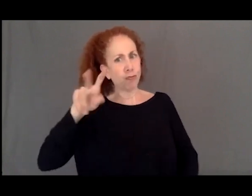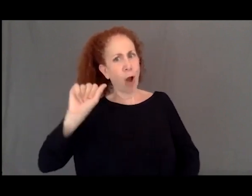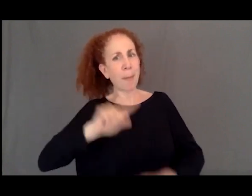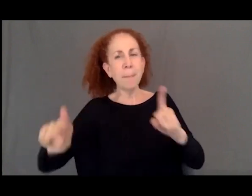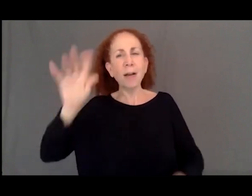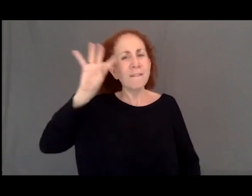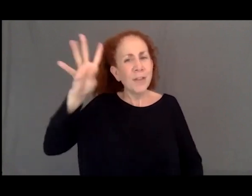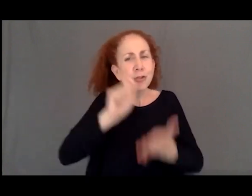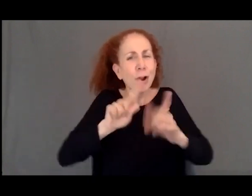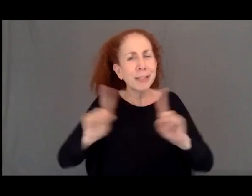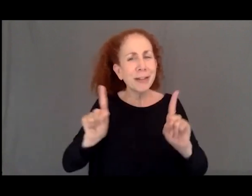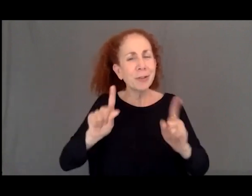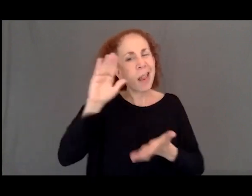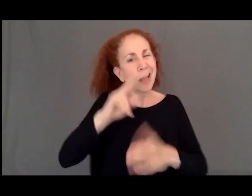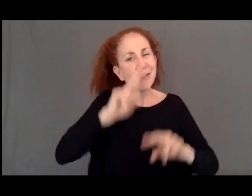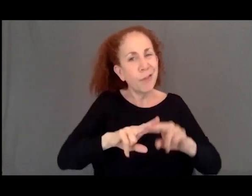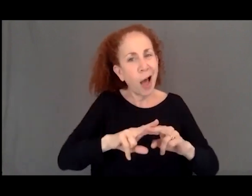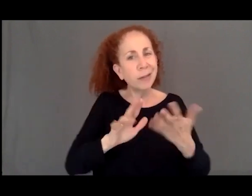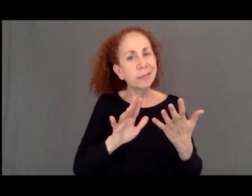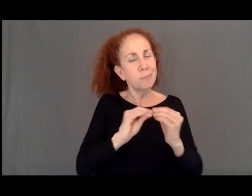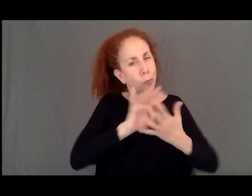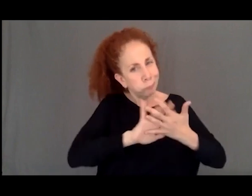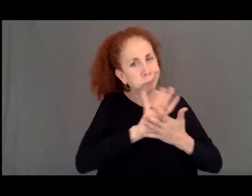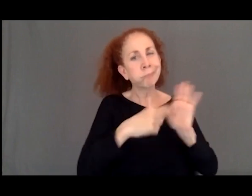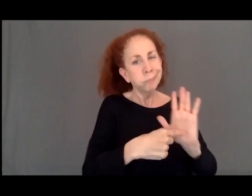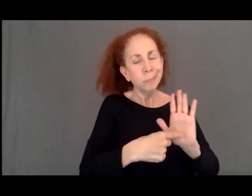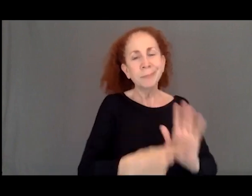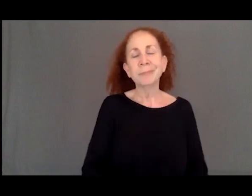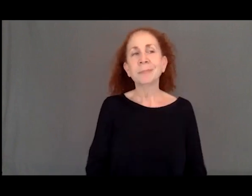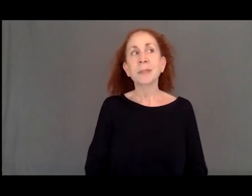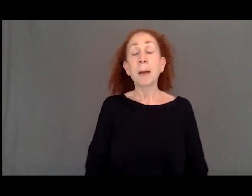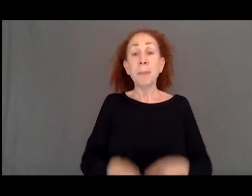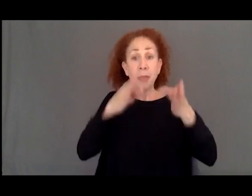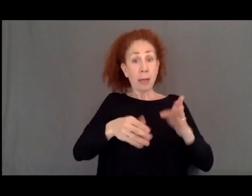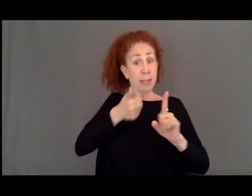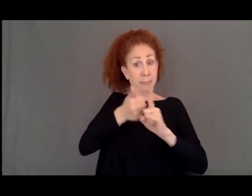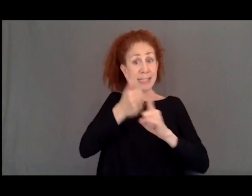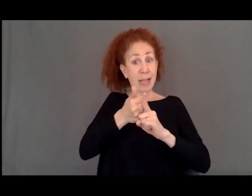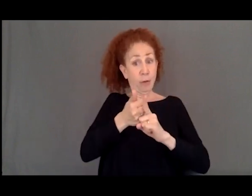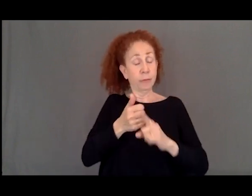But as a fiction writer, it wouldn't be as fun. And then also, he himself, as a writer who's